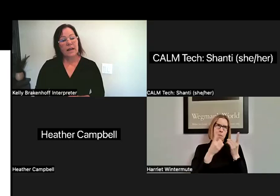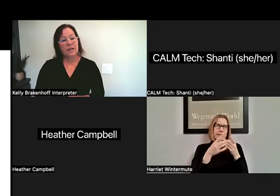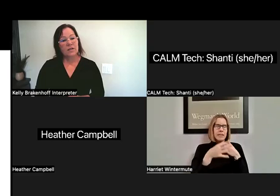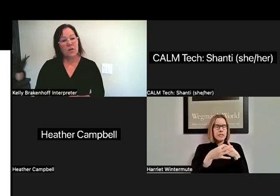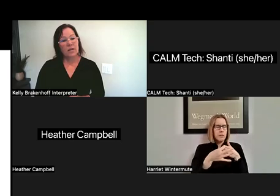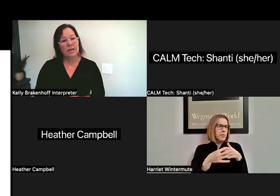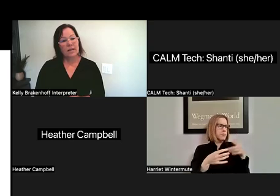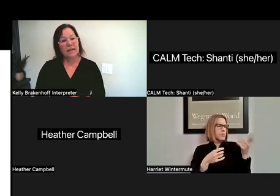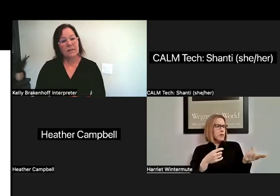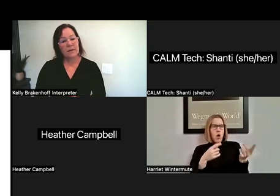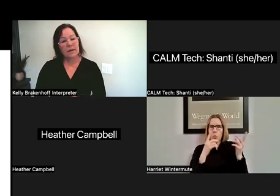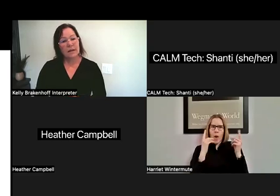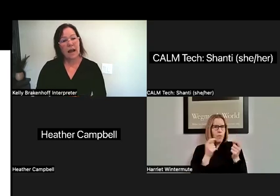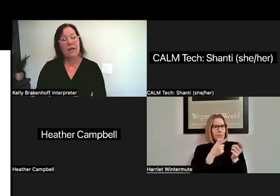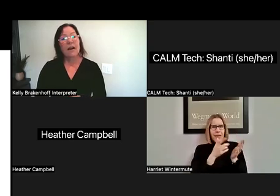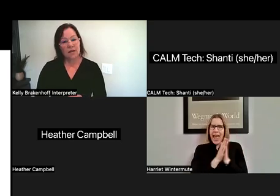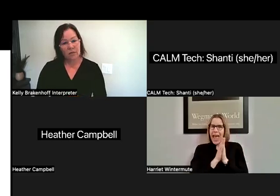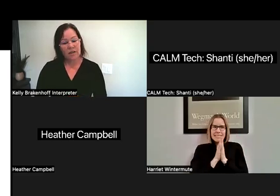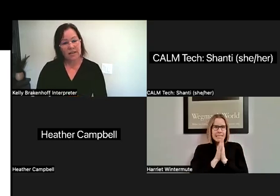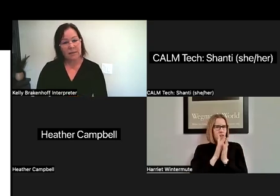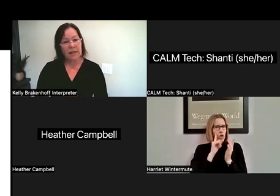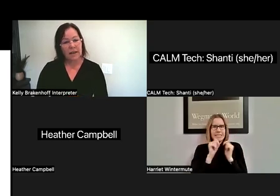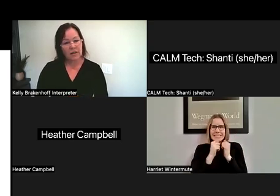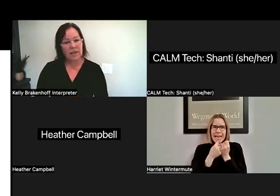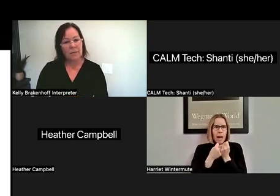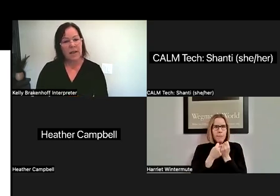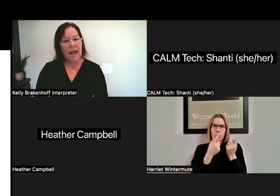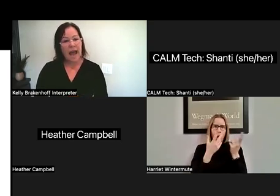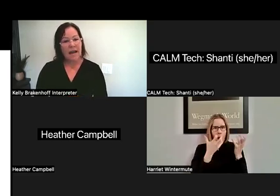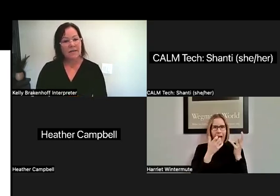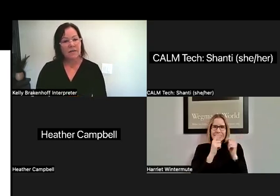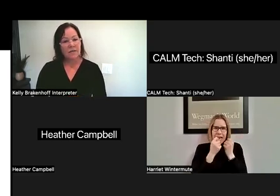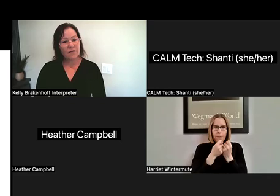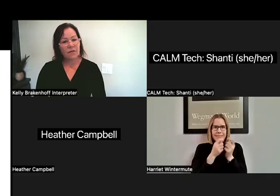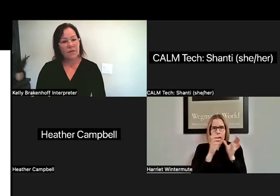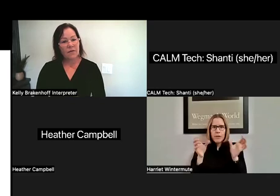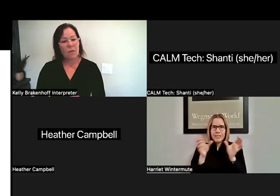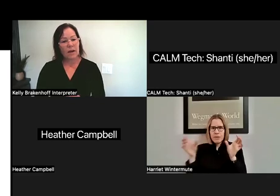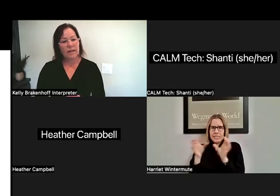they showed the team -- when I started with the team leadership, they asked -- they wanted